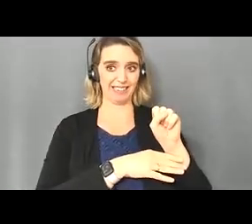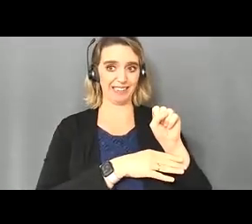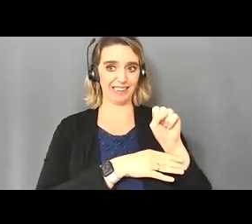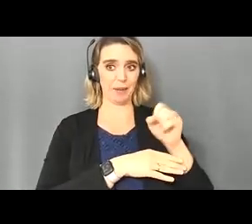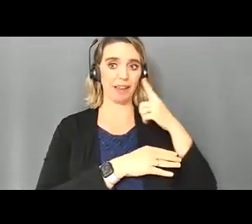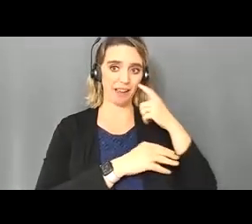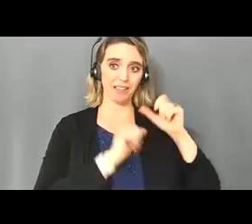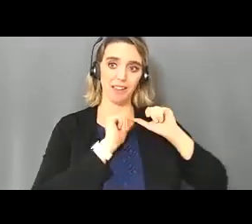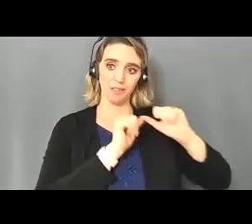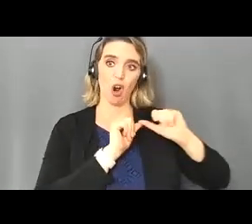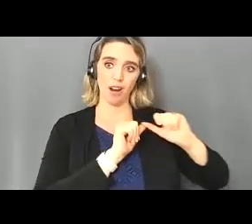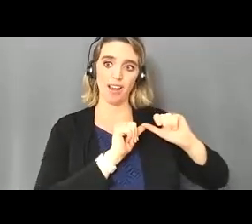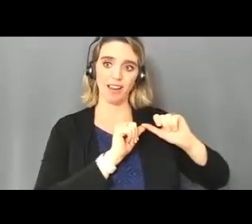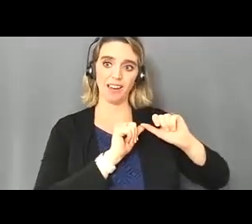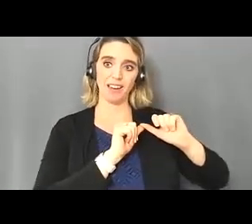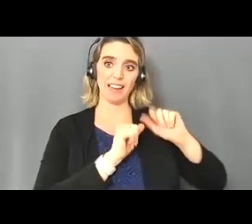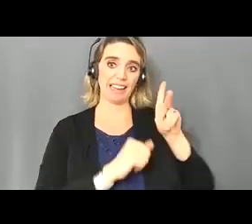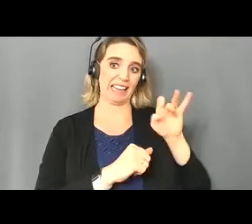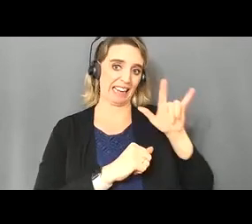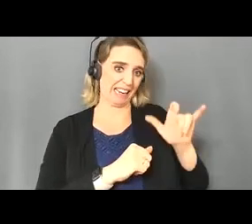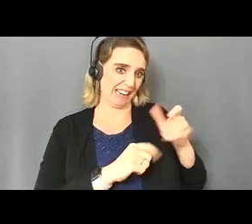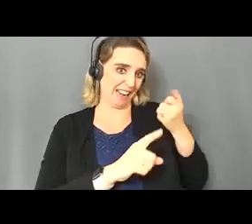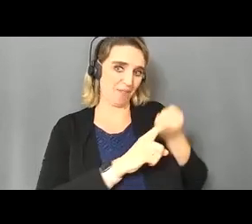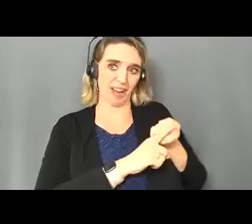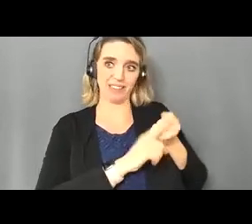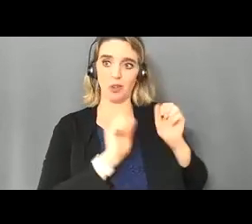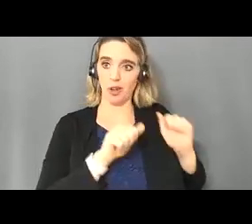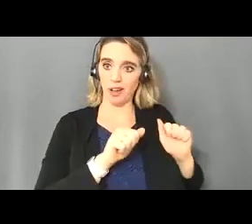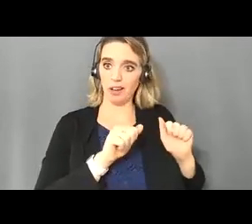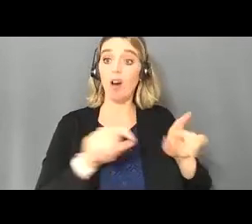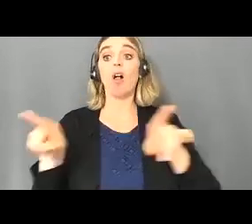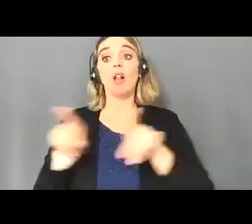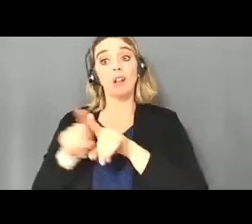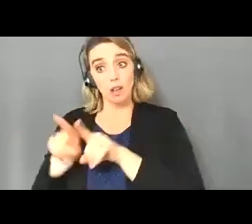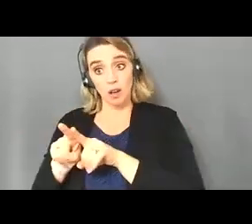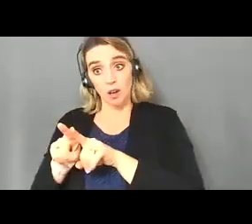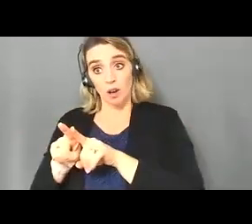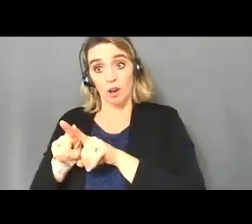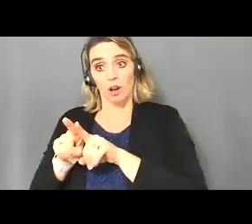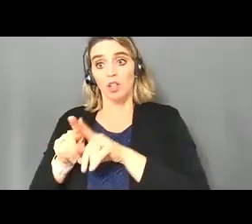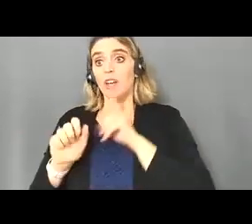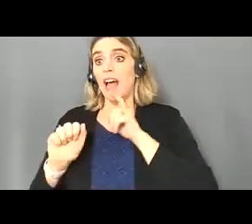from the chemotherapy side effects. On the flip side, she had an excellent prognosis